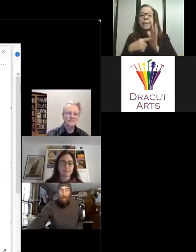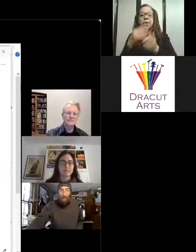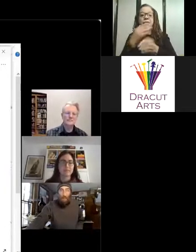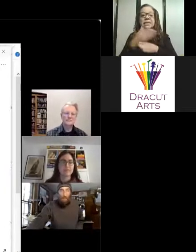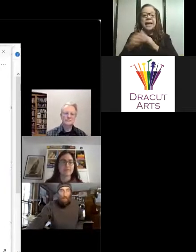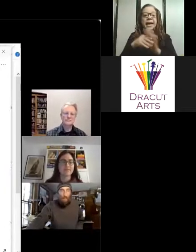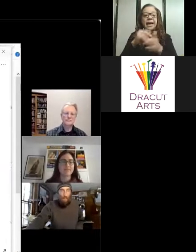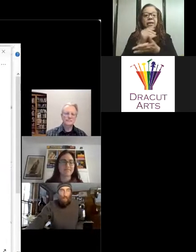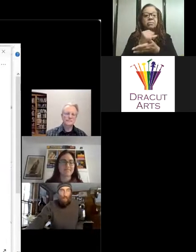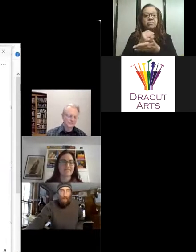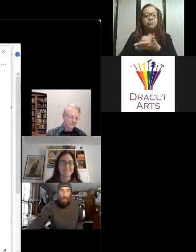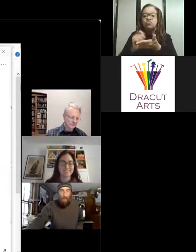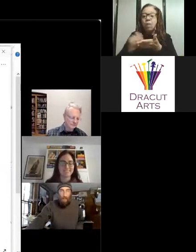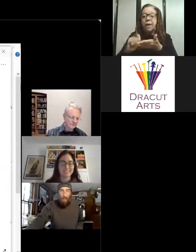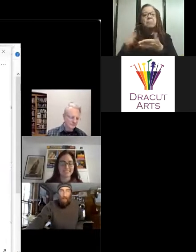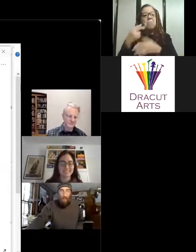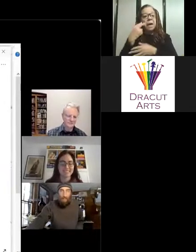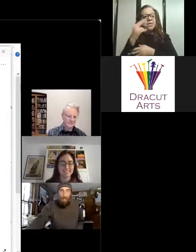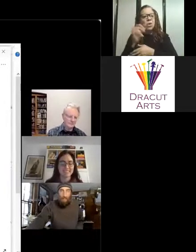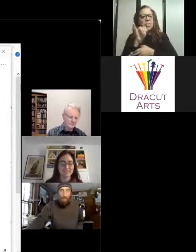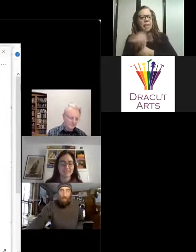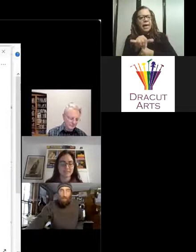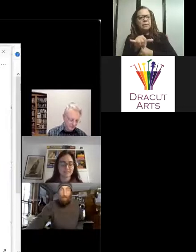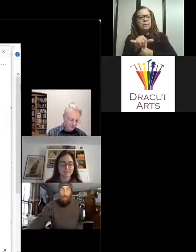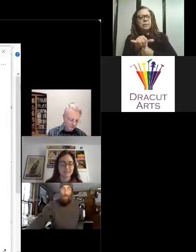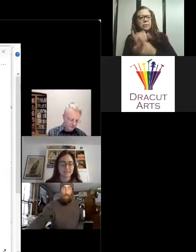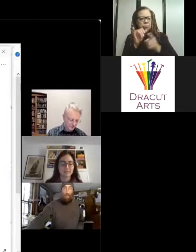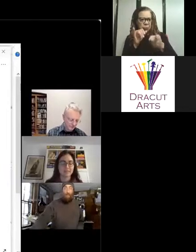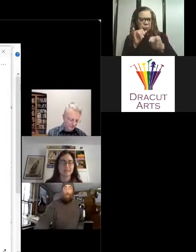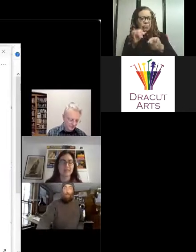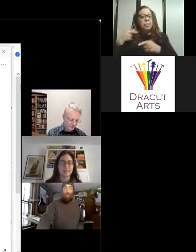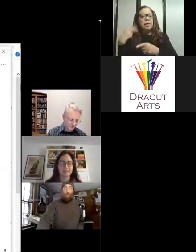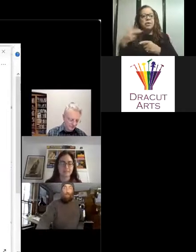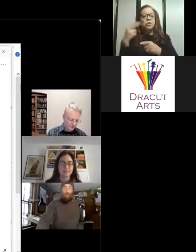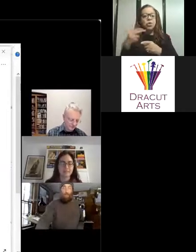I actually saw these I got these scans from the family who still preserve the